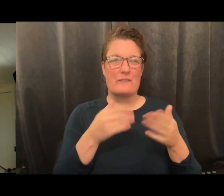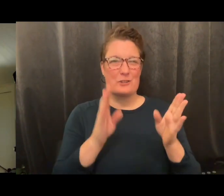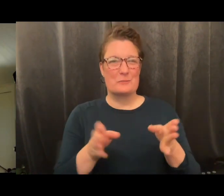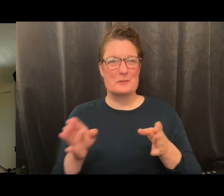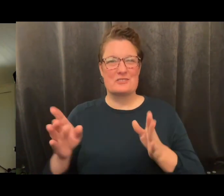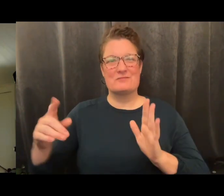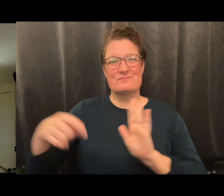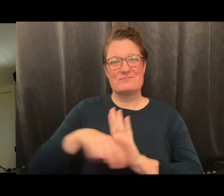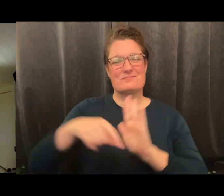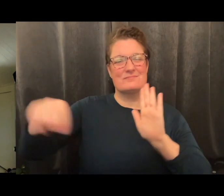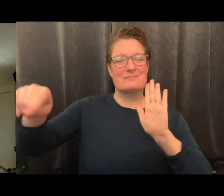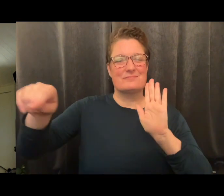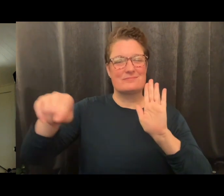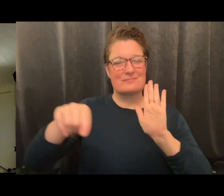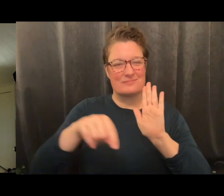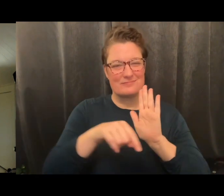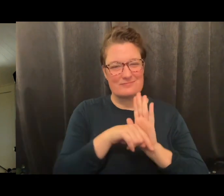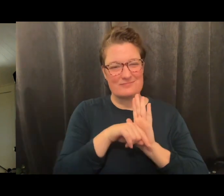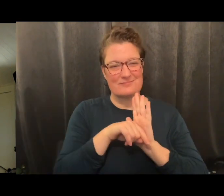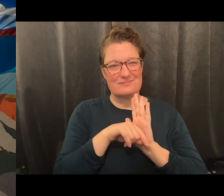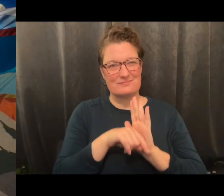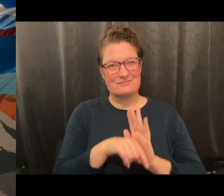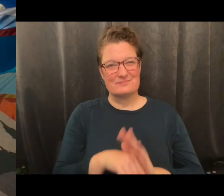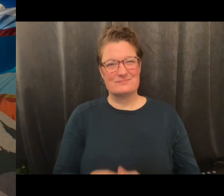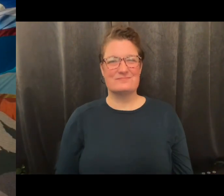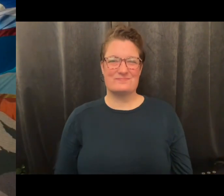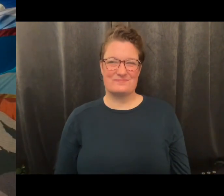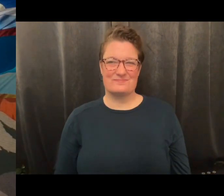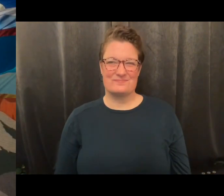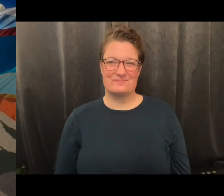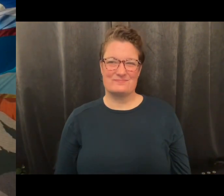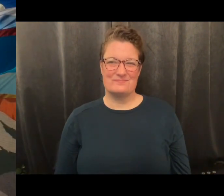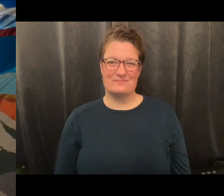This is the part of our podcast where we talk about inspirational